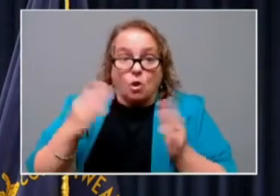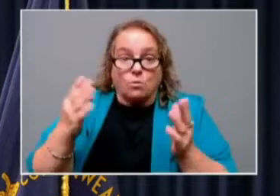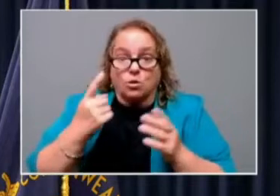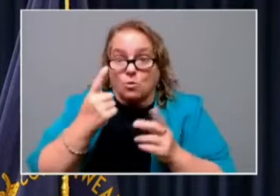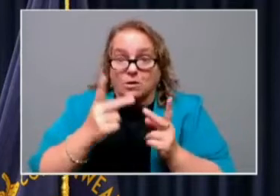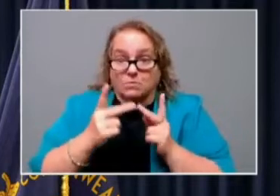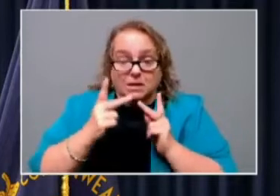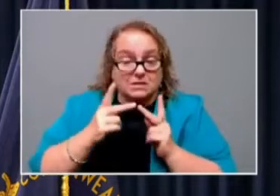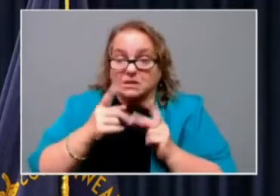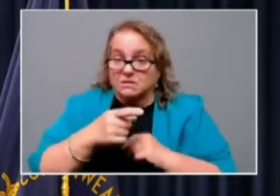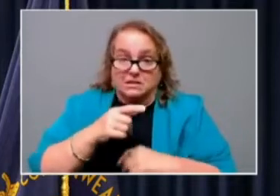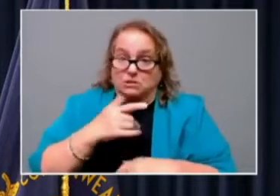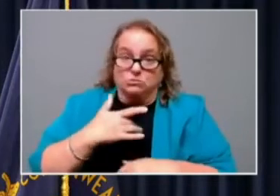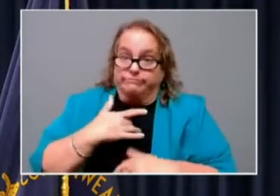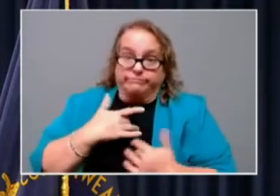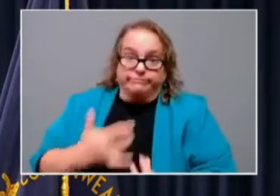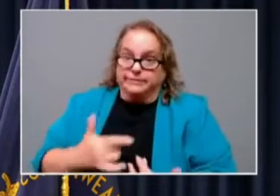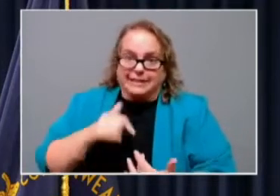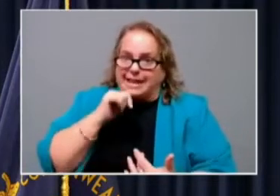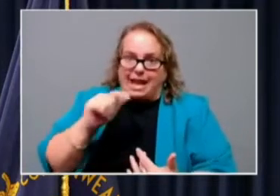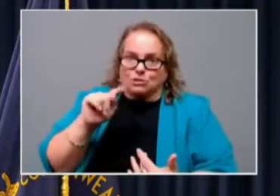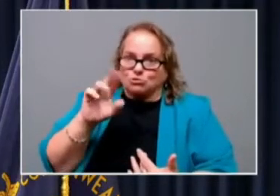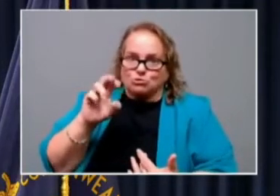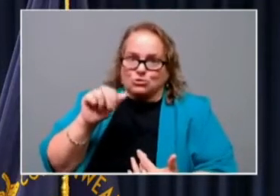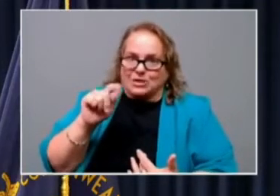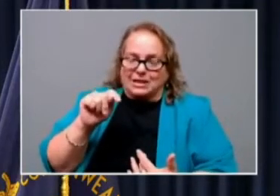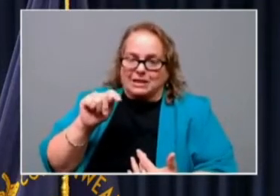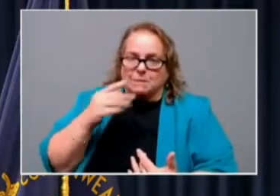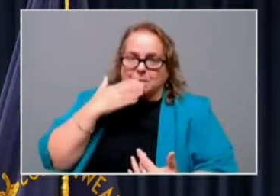as sick as those that it is right now. But a Rh hazard doesn't have the room.